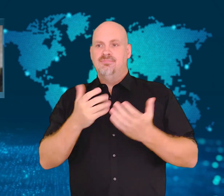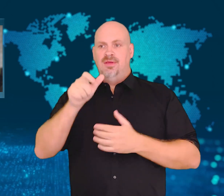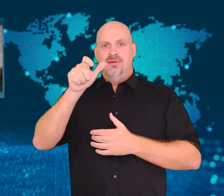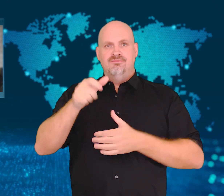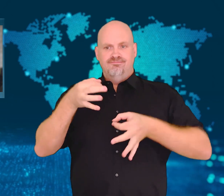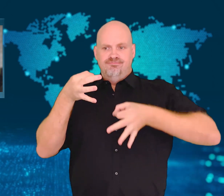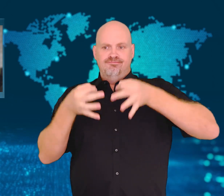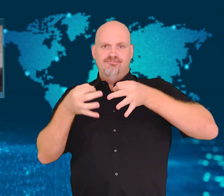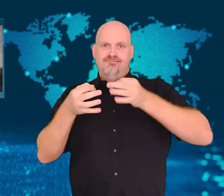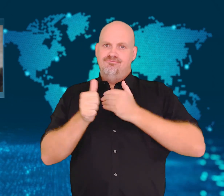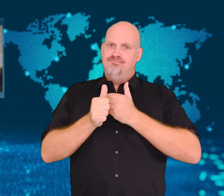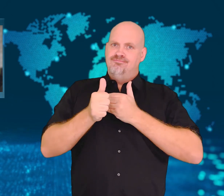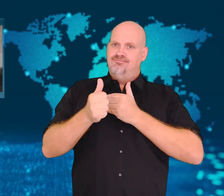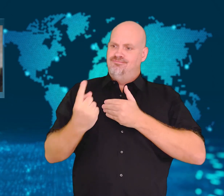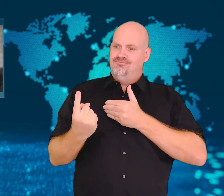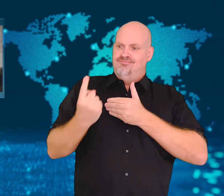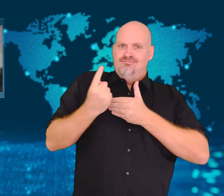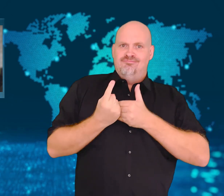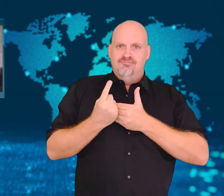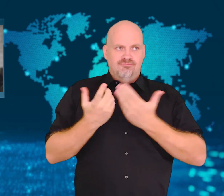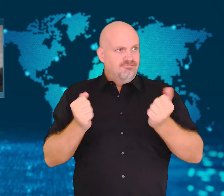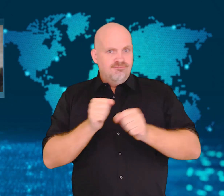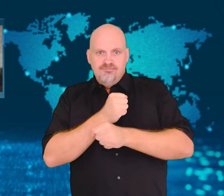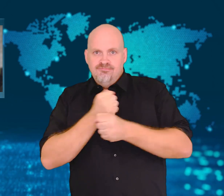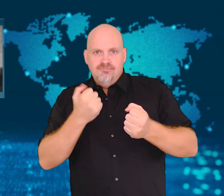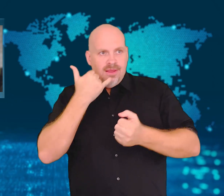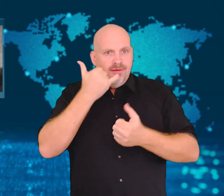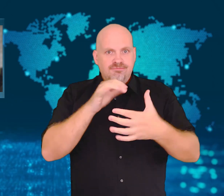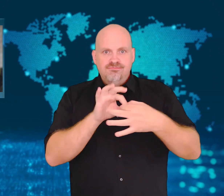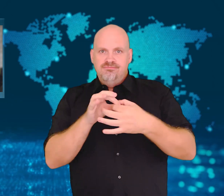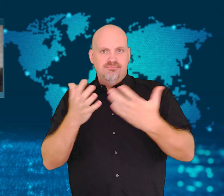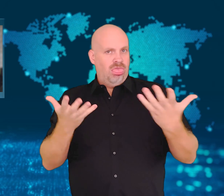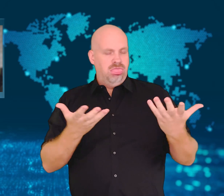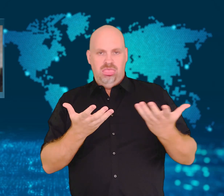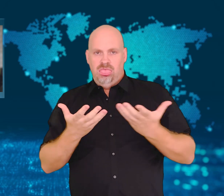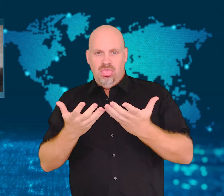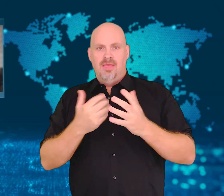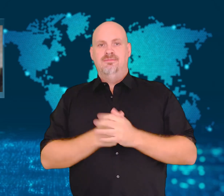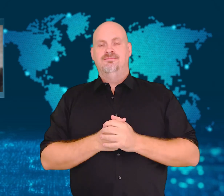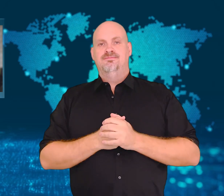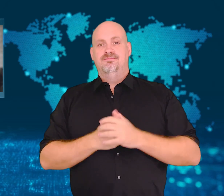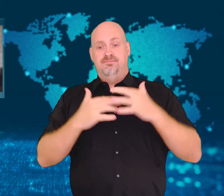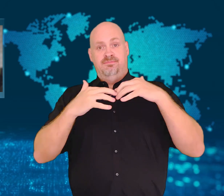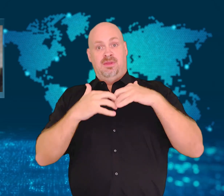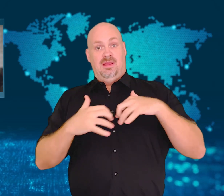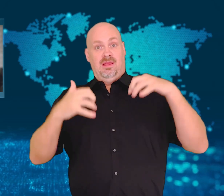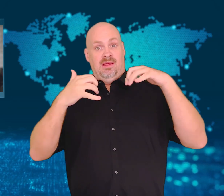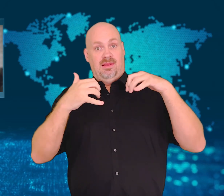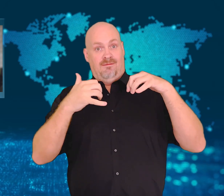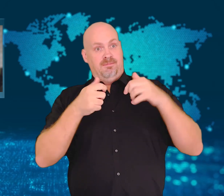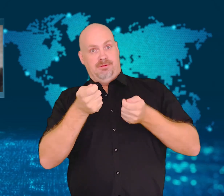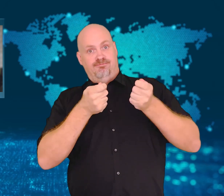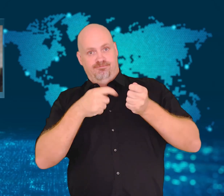They weren't able to contact their families or a lawyer.